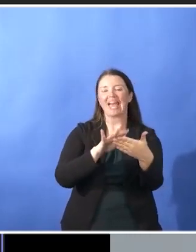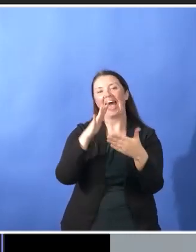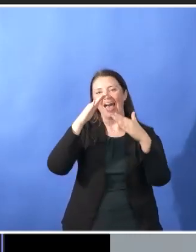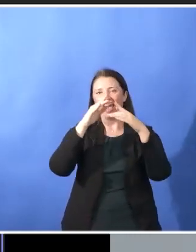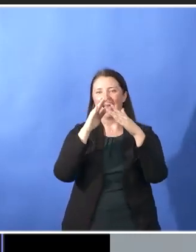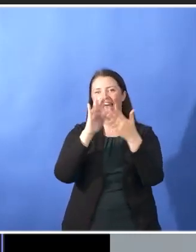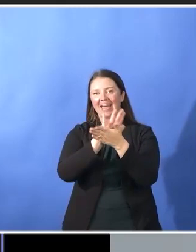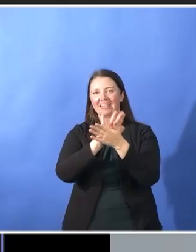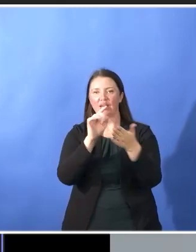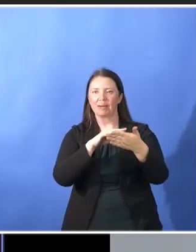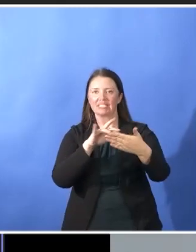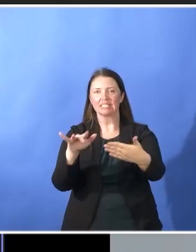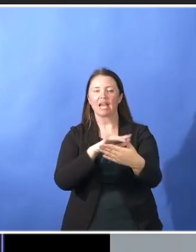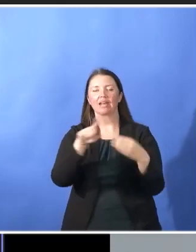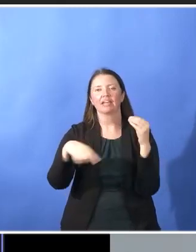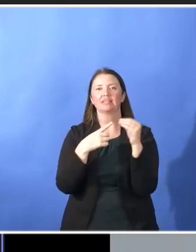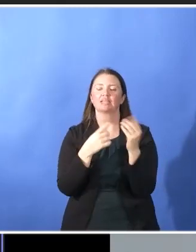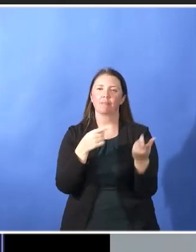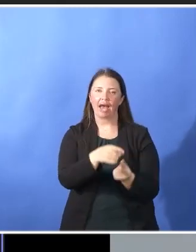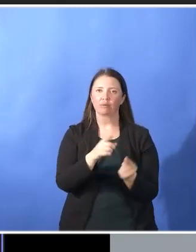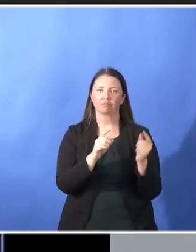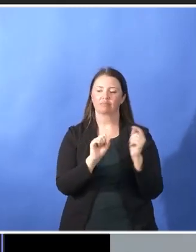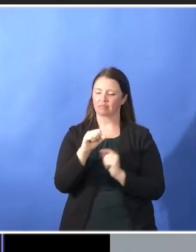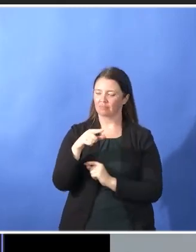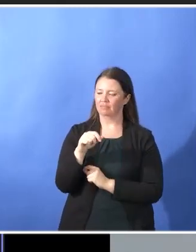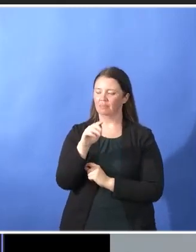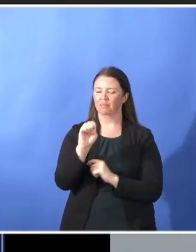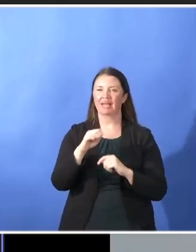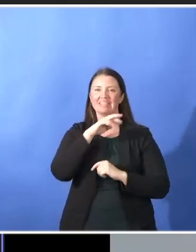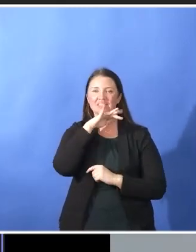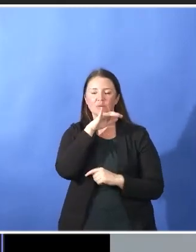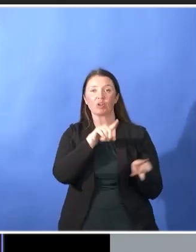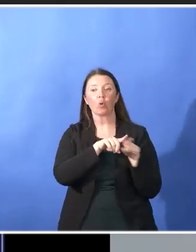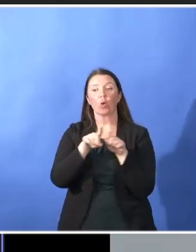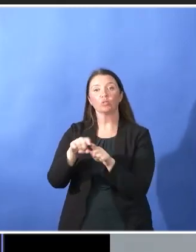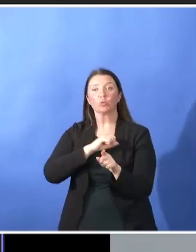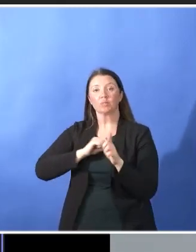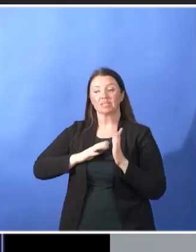A BIPARTISAN GROUP OF SENATORS INTRODUCED LEGISLATION TO